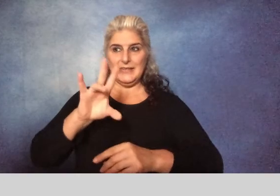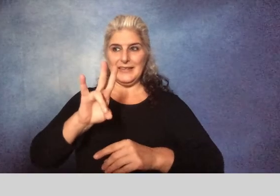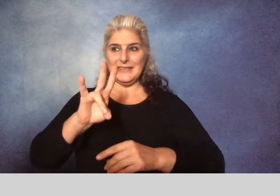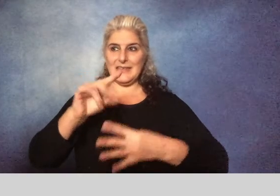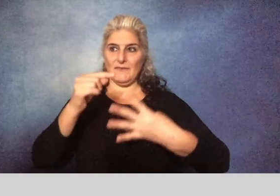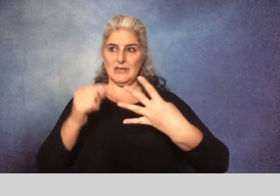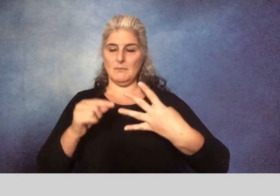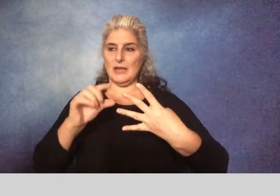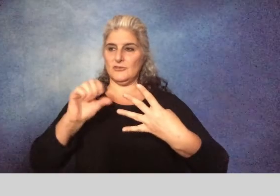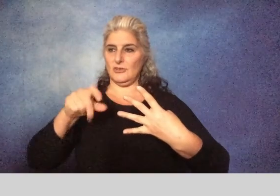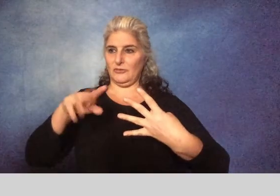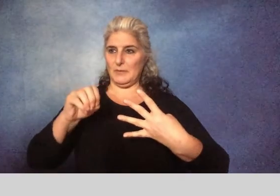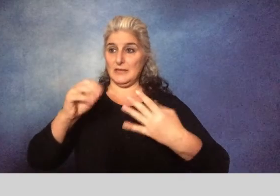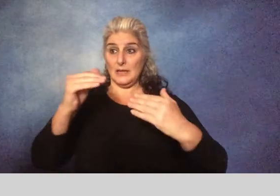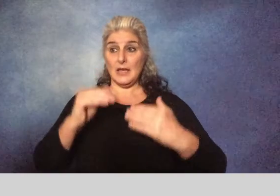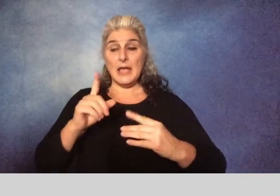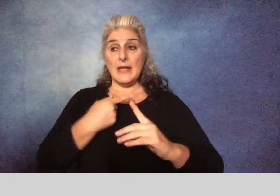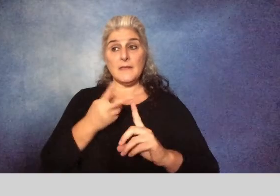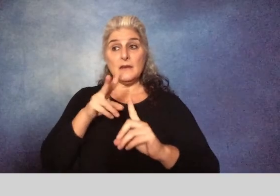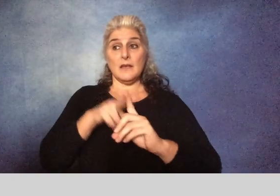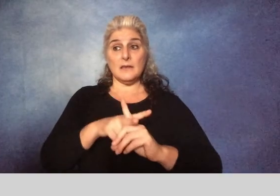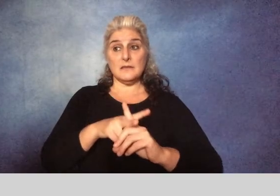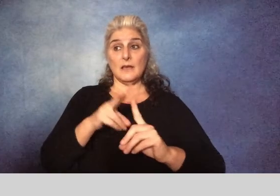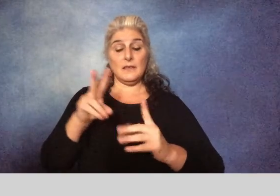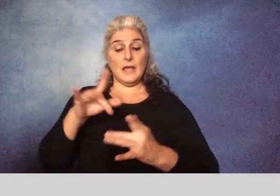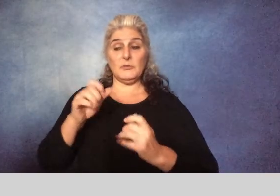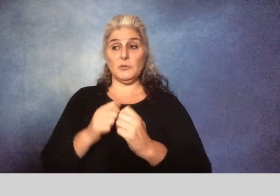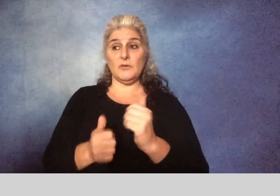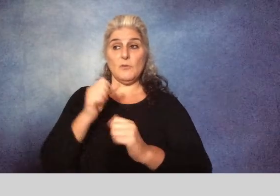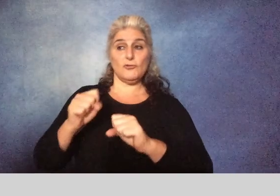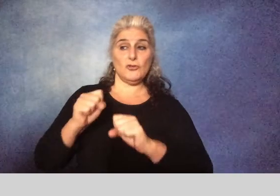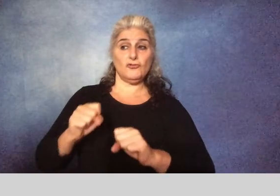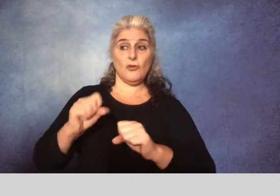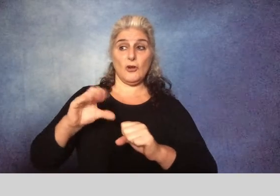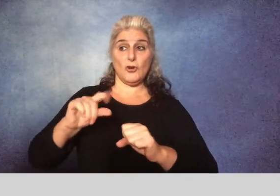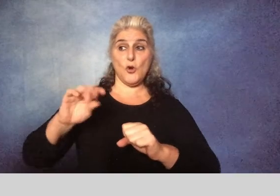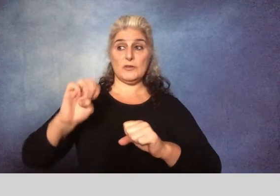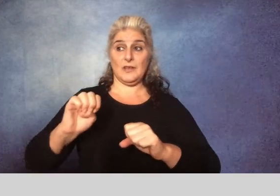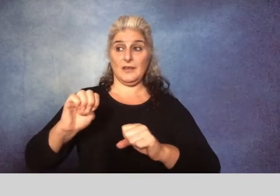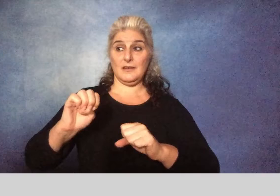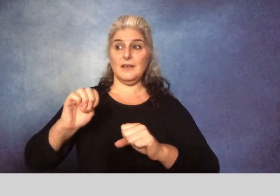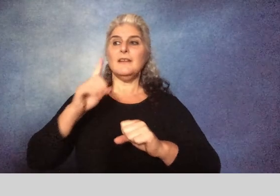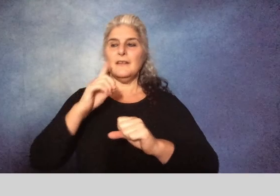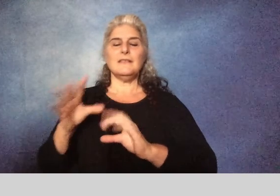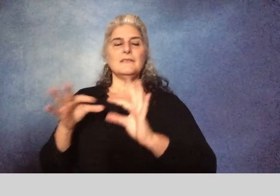with the largest cosine similarity to the reference album. This returns the five albums most similar to the reference.